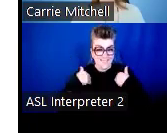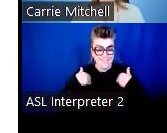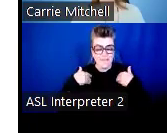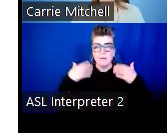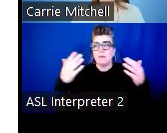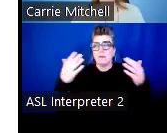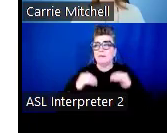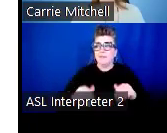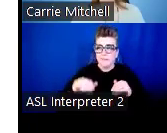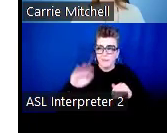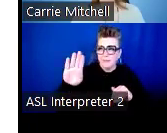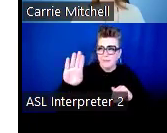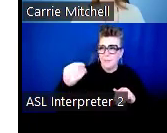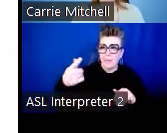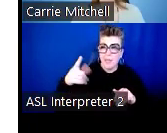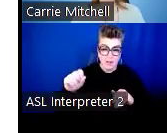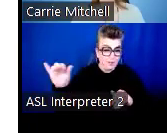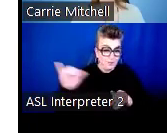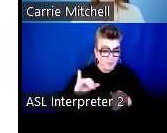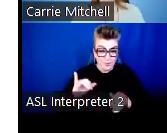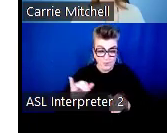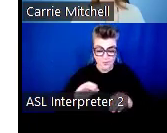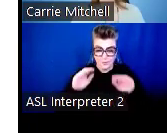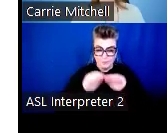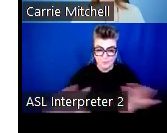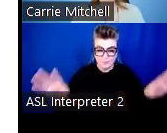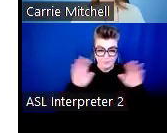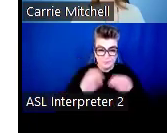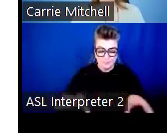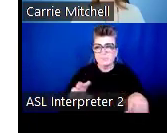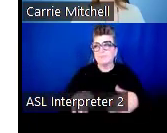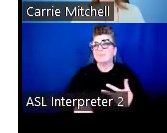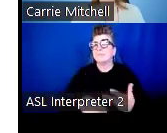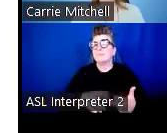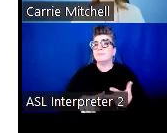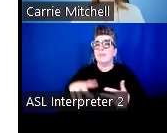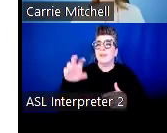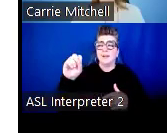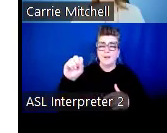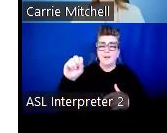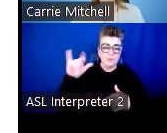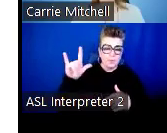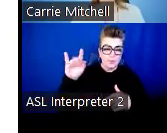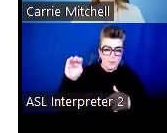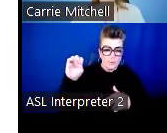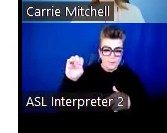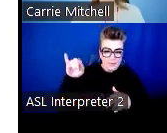to keep folks in the loop, our social media channels, a number of listservs,